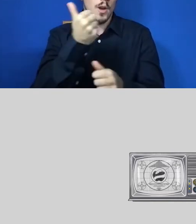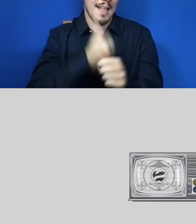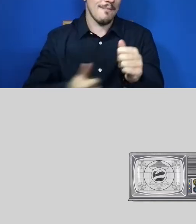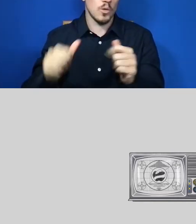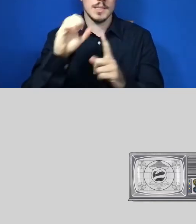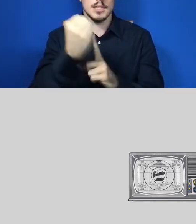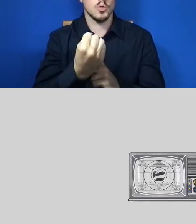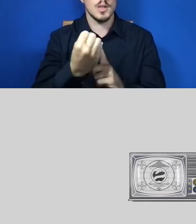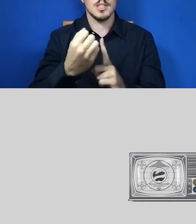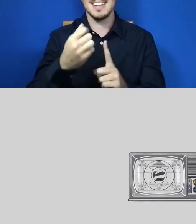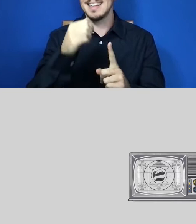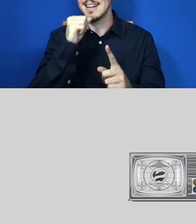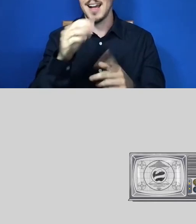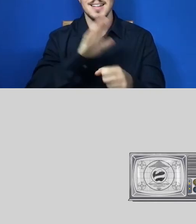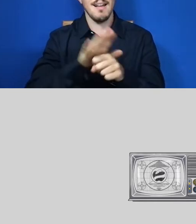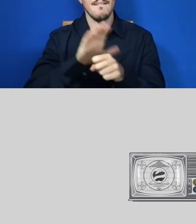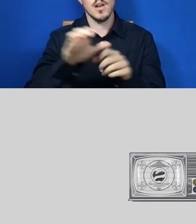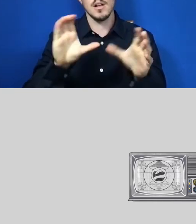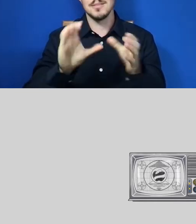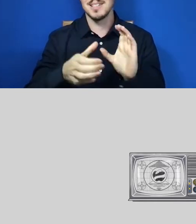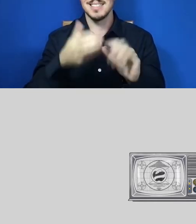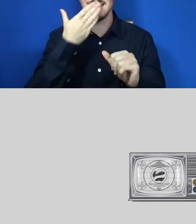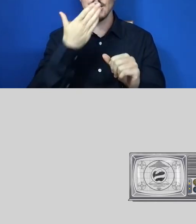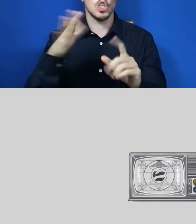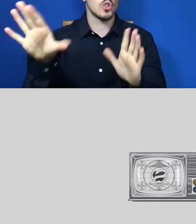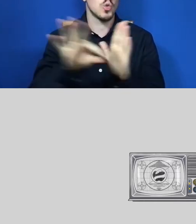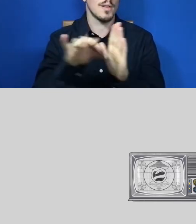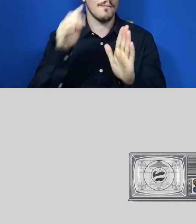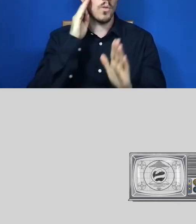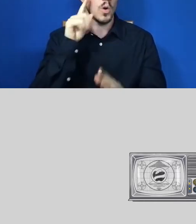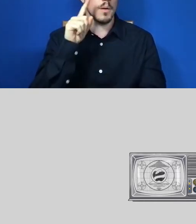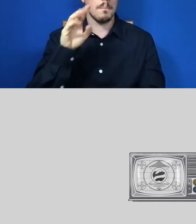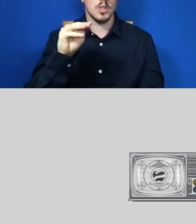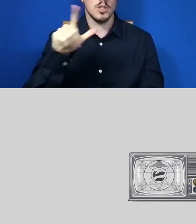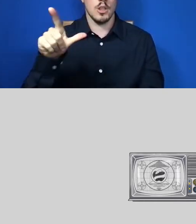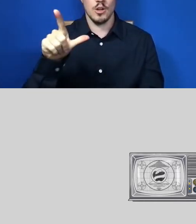makes it not a good choice for machine learning, though the utility functions are useful.